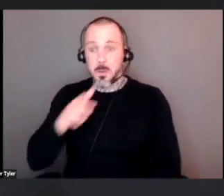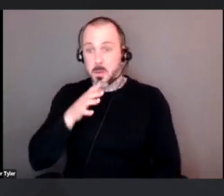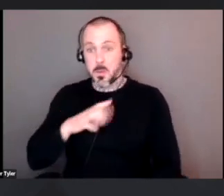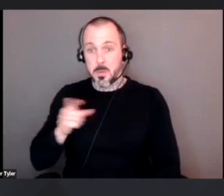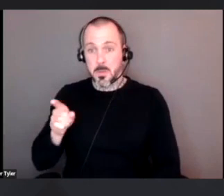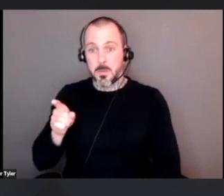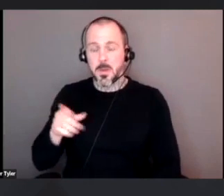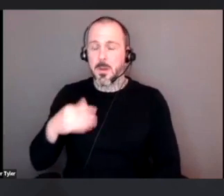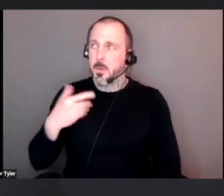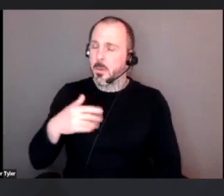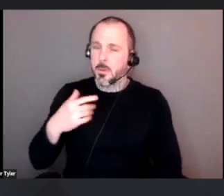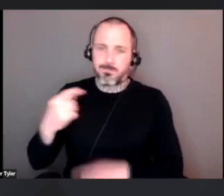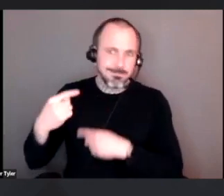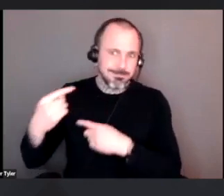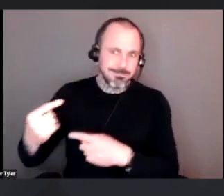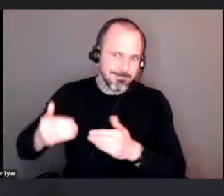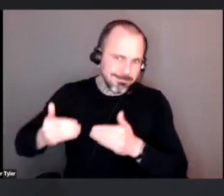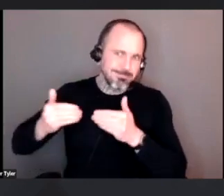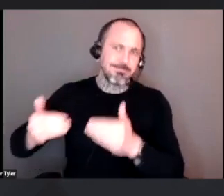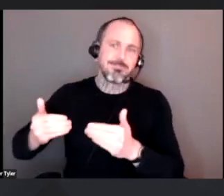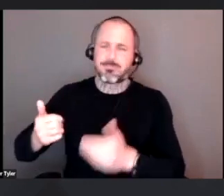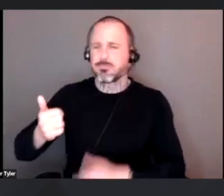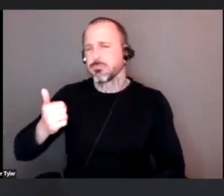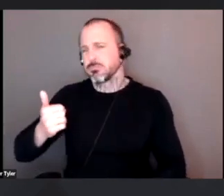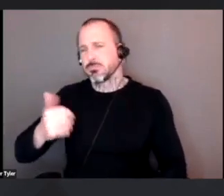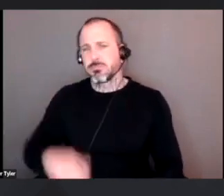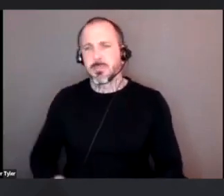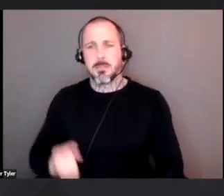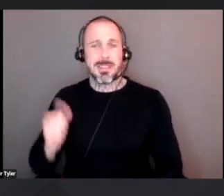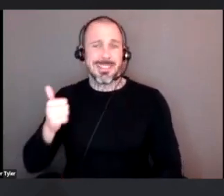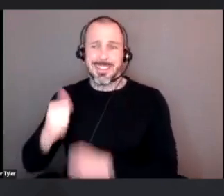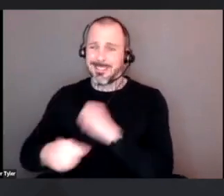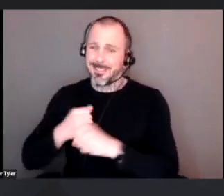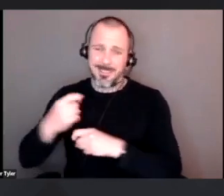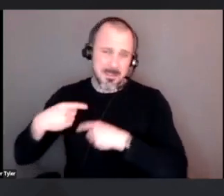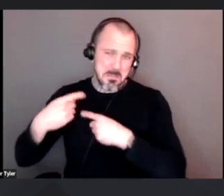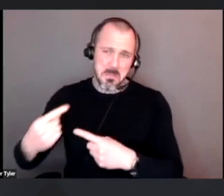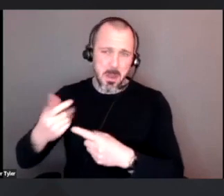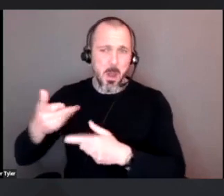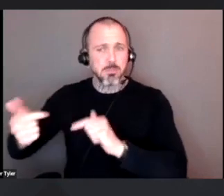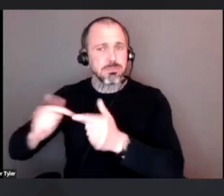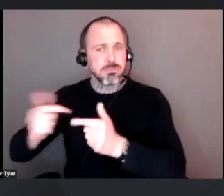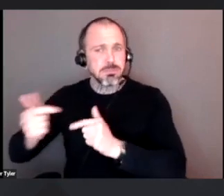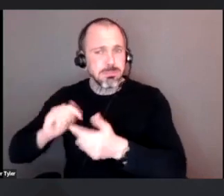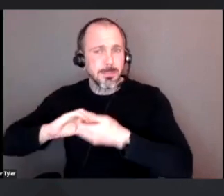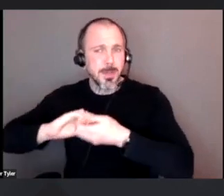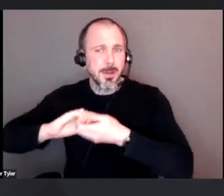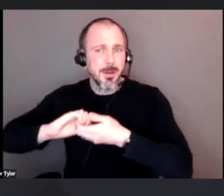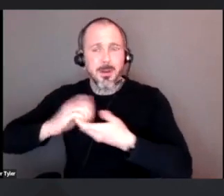so the relationship builds over time just like anything. So I think for us that's kind of the biggest thing is just a community partner.